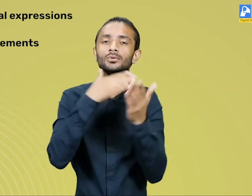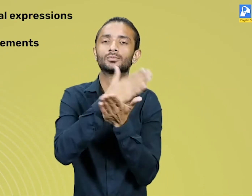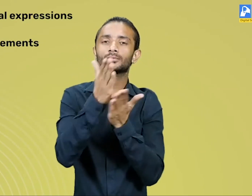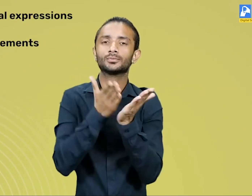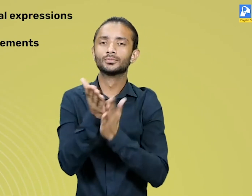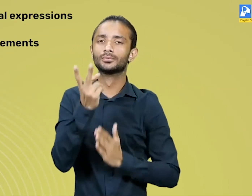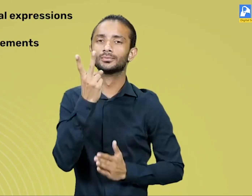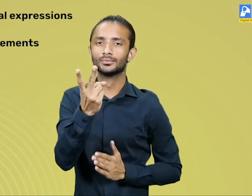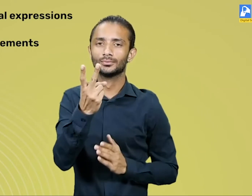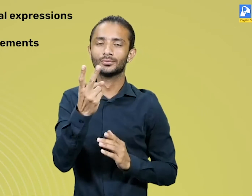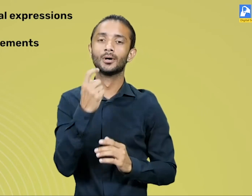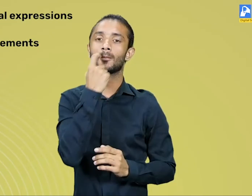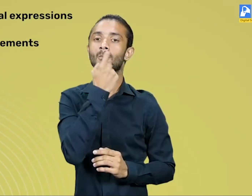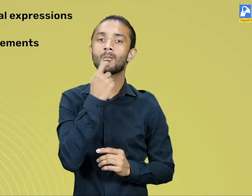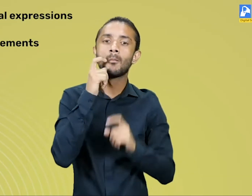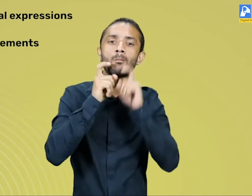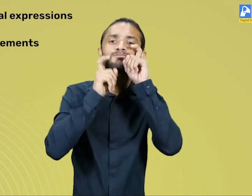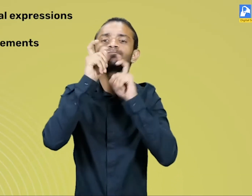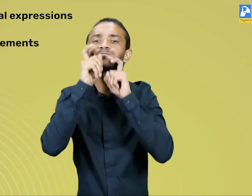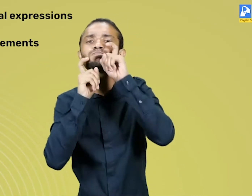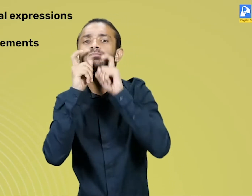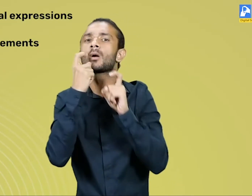There are two types of mouth movements.